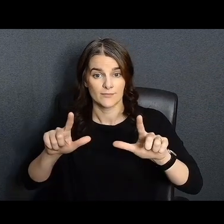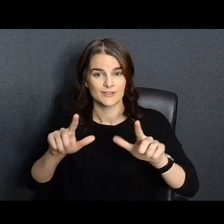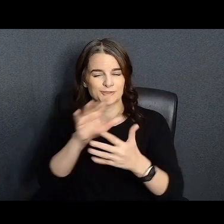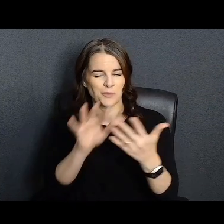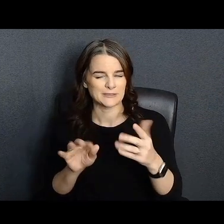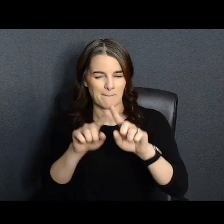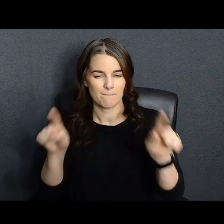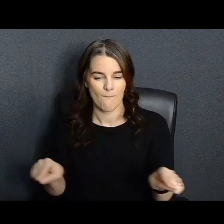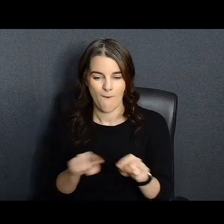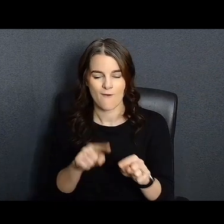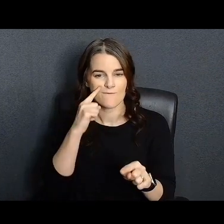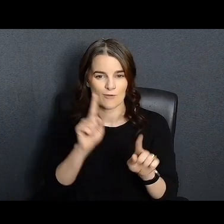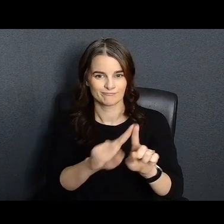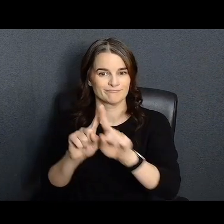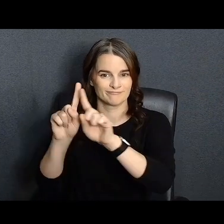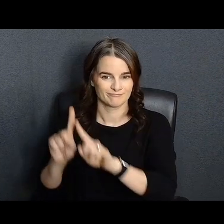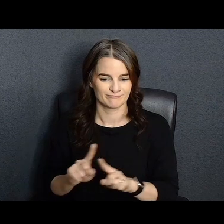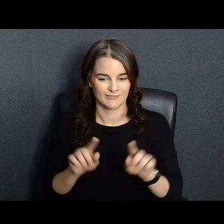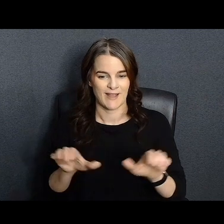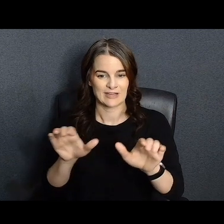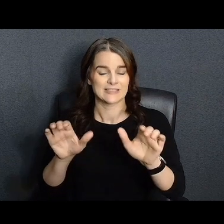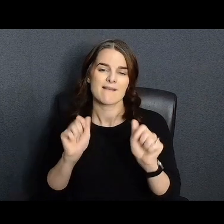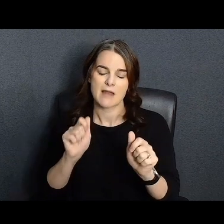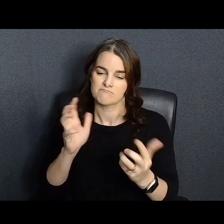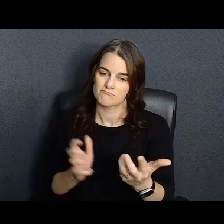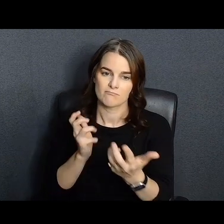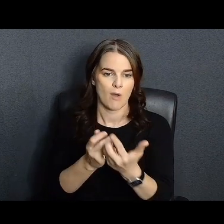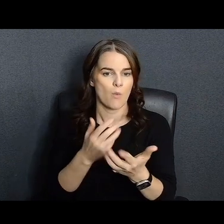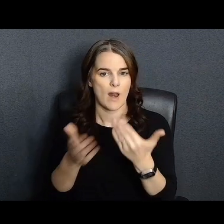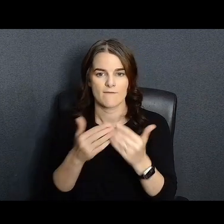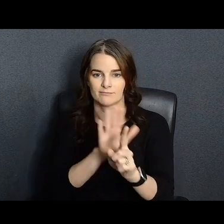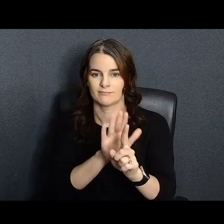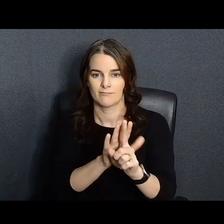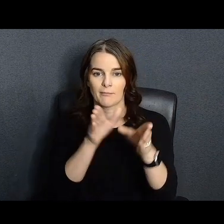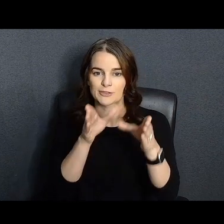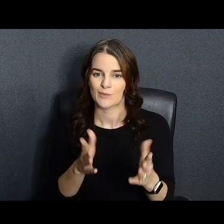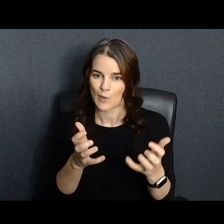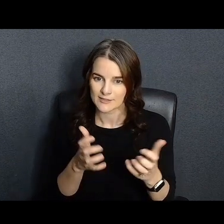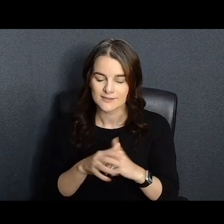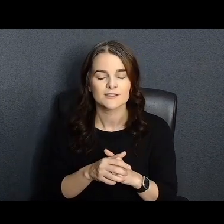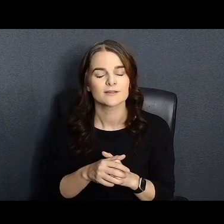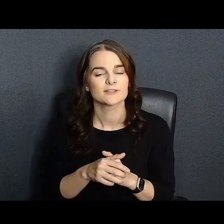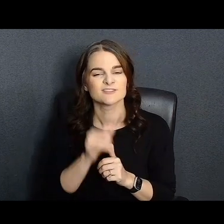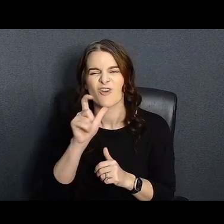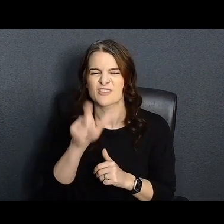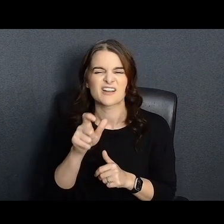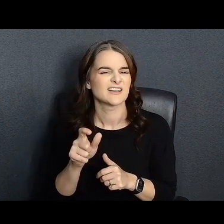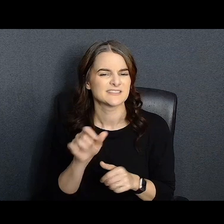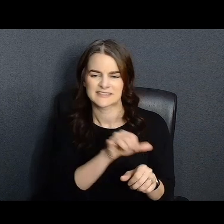And this can be, again, customized to whatever the person wants. And we don't have to have the same four button option on every page.